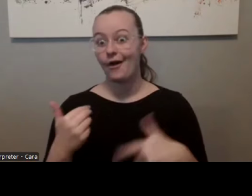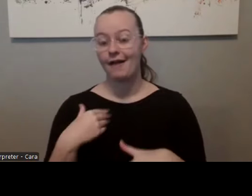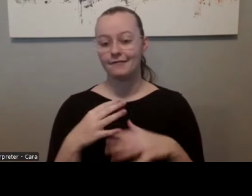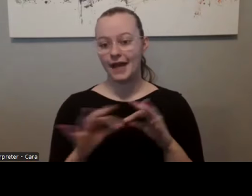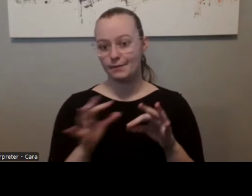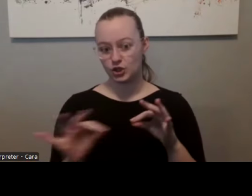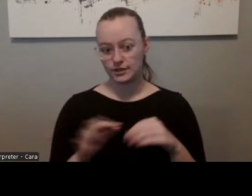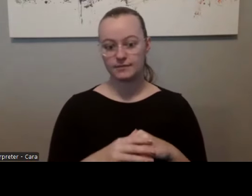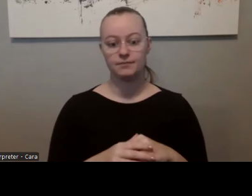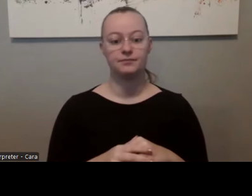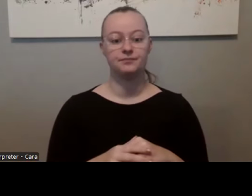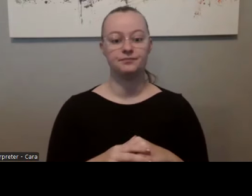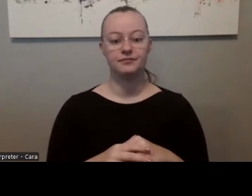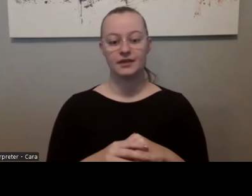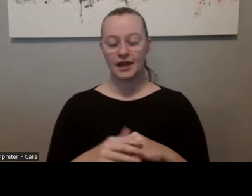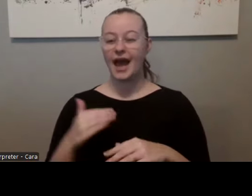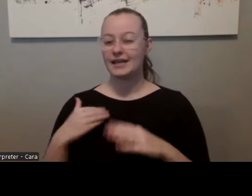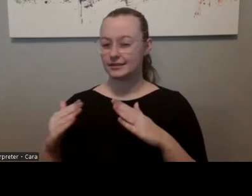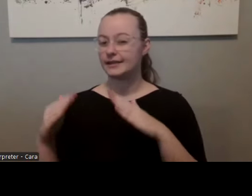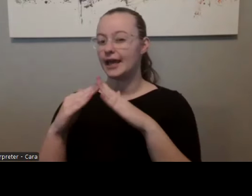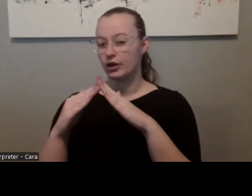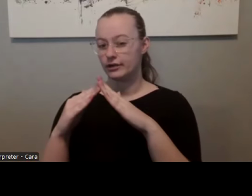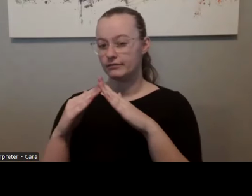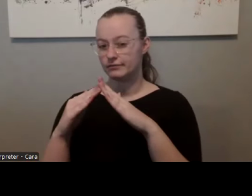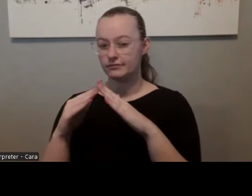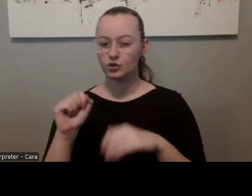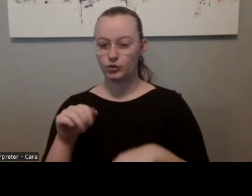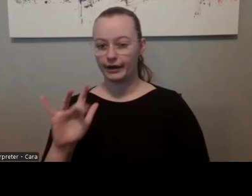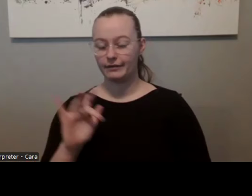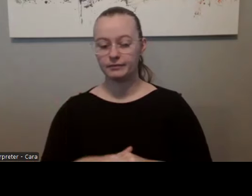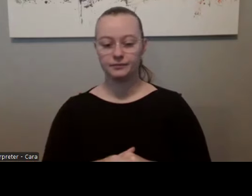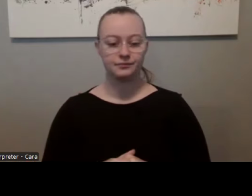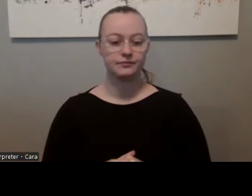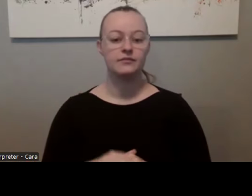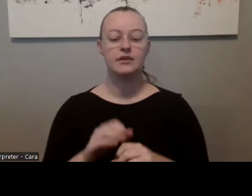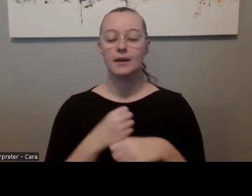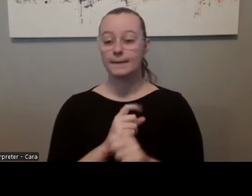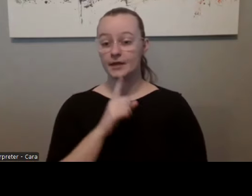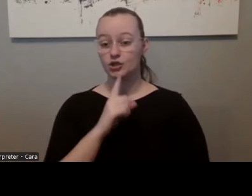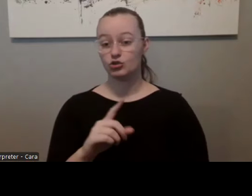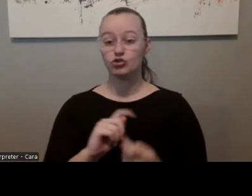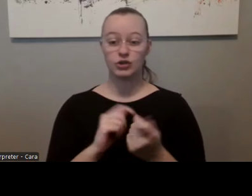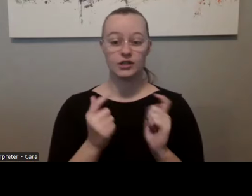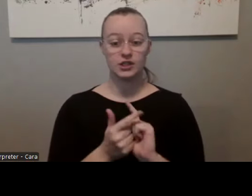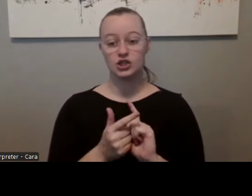closed captioning button. In the menu. make sure the translation toggle is turned off and make sure the "My Caption Language" is